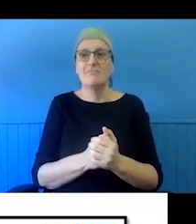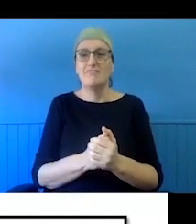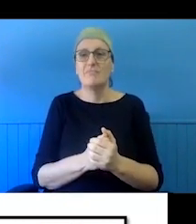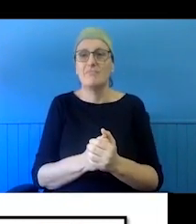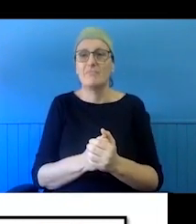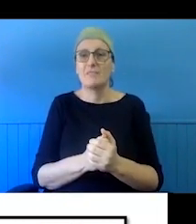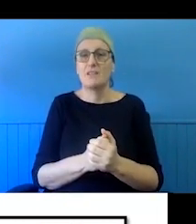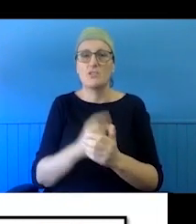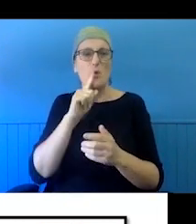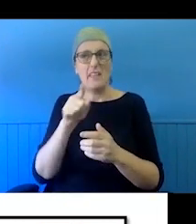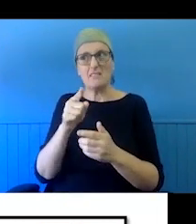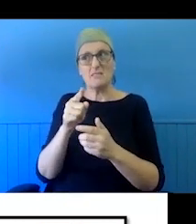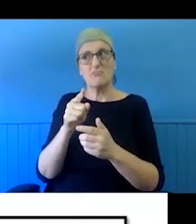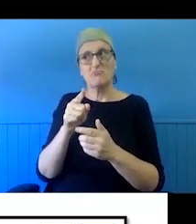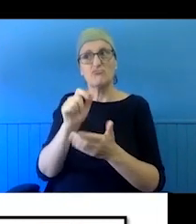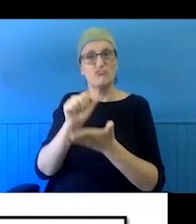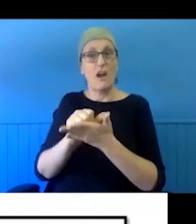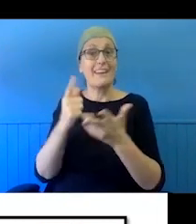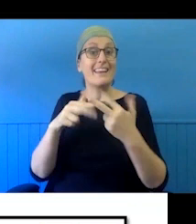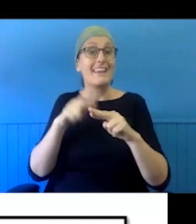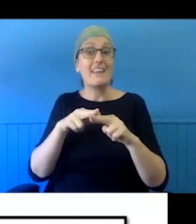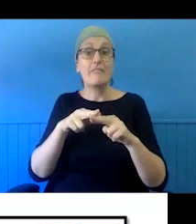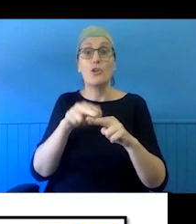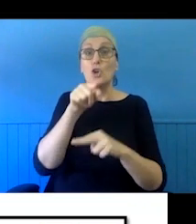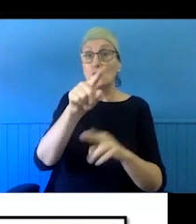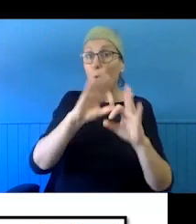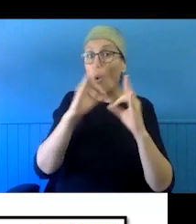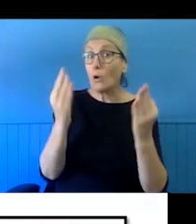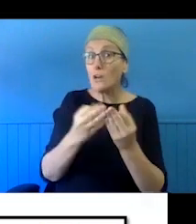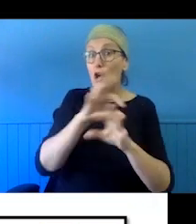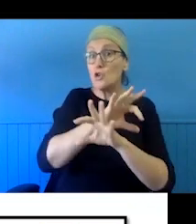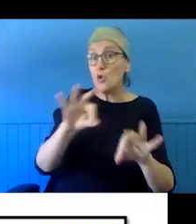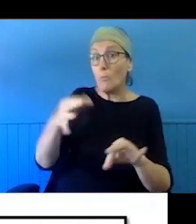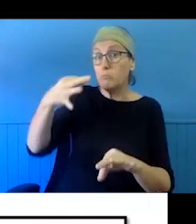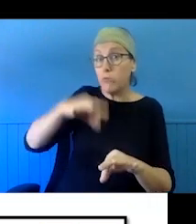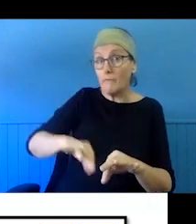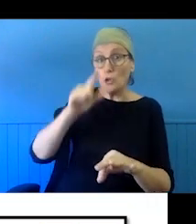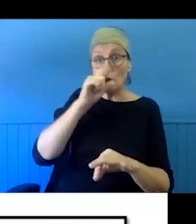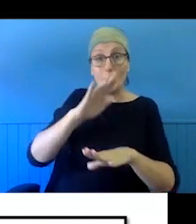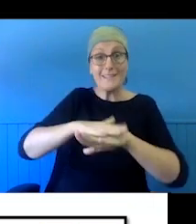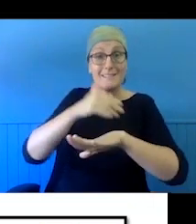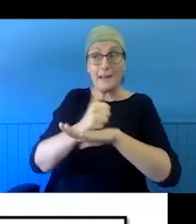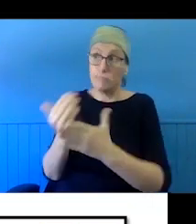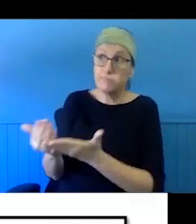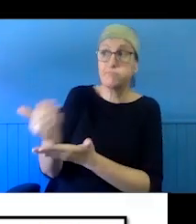you can set up to have a fundraiser on Facebook. But where a lot of the money's coming from is getting individuals and using their networks